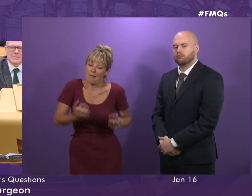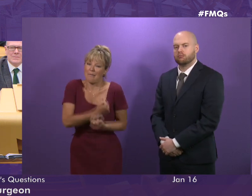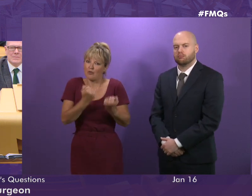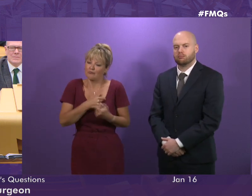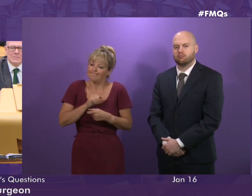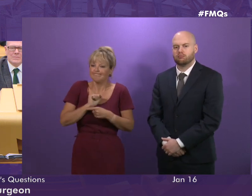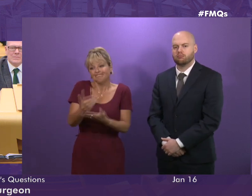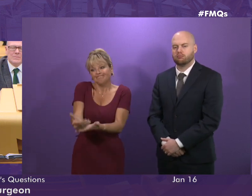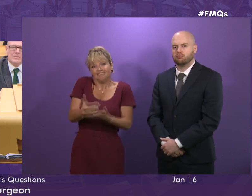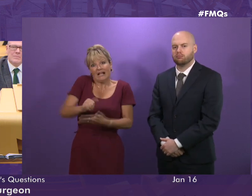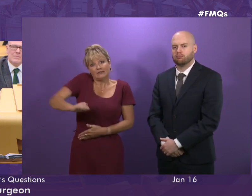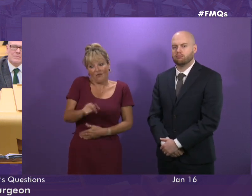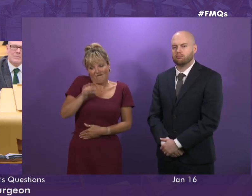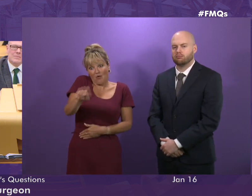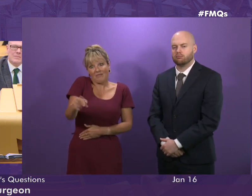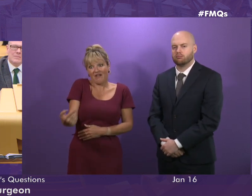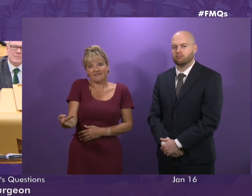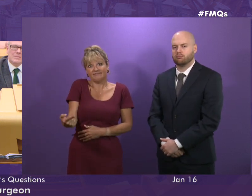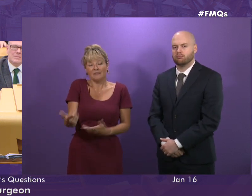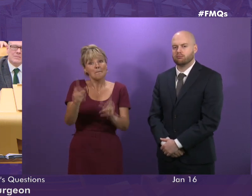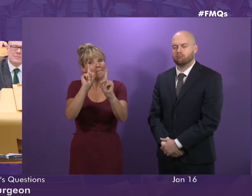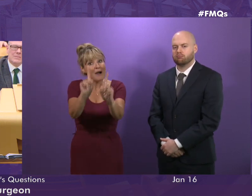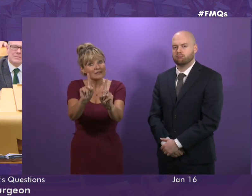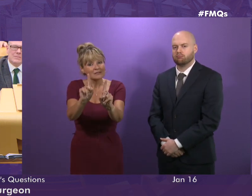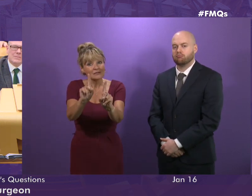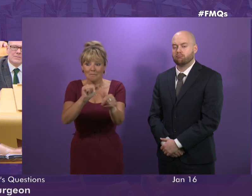that race to the bottom, but the best way for Scotland to protect itself is for it to